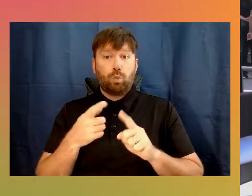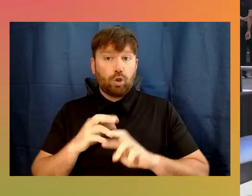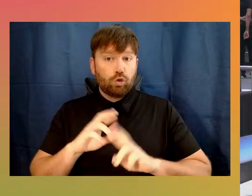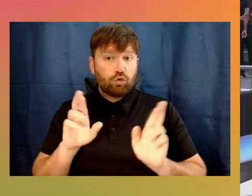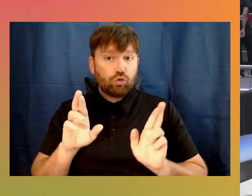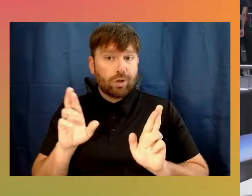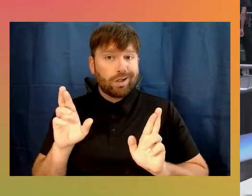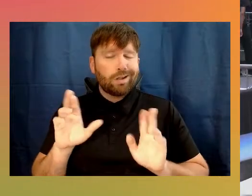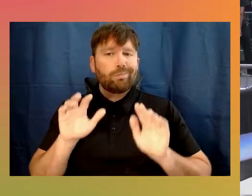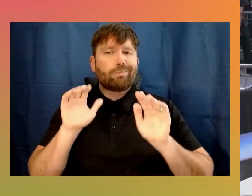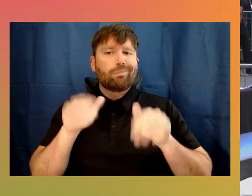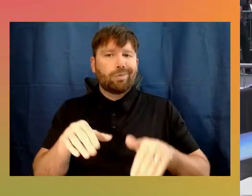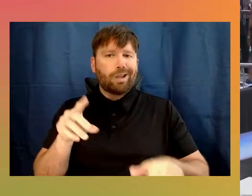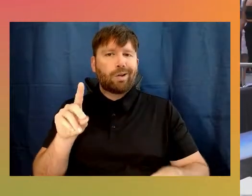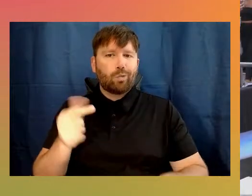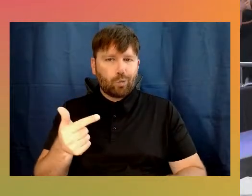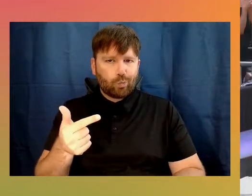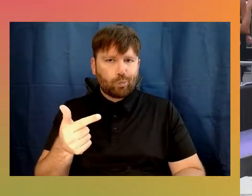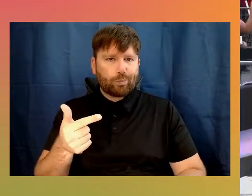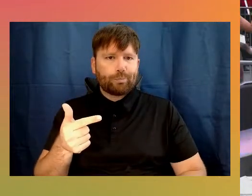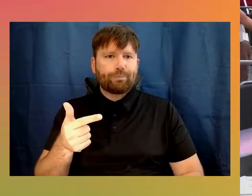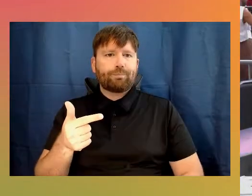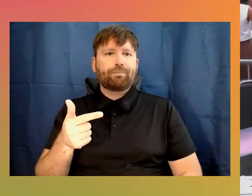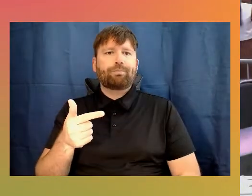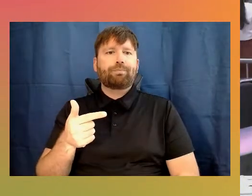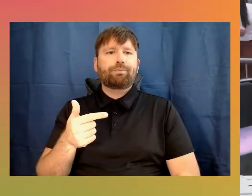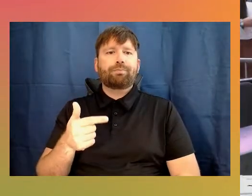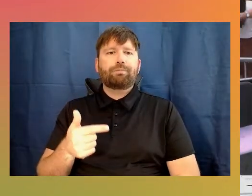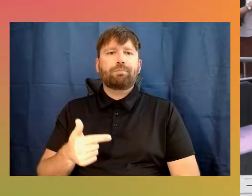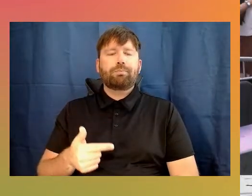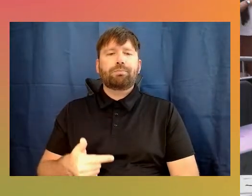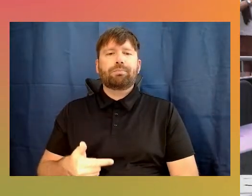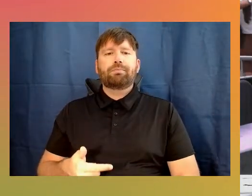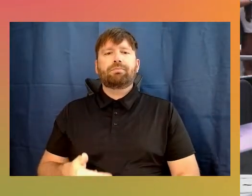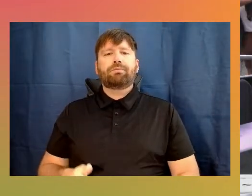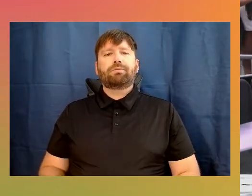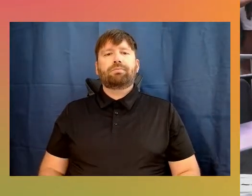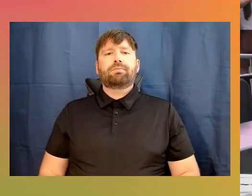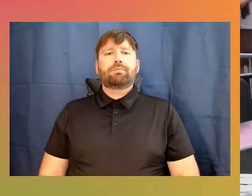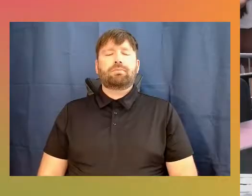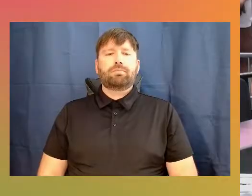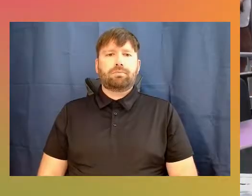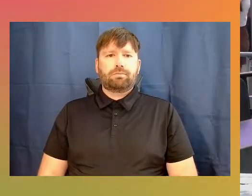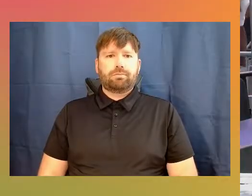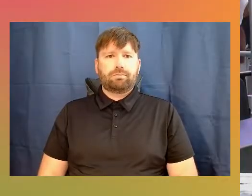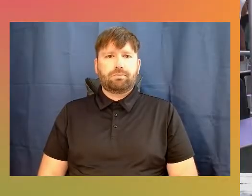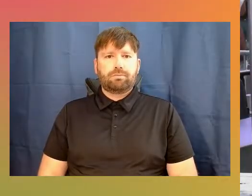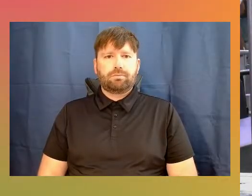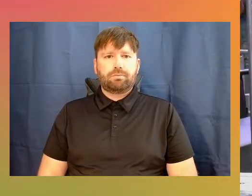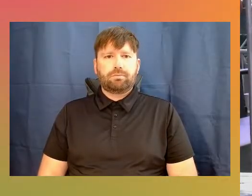GOOD. FINE DOWNWARD FACING DOG WHEN YOU'RE READY. TALK THE TOES, LIFT THE HIPS UP